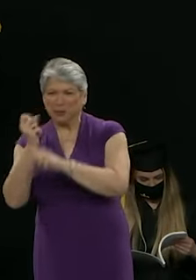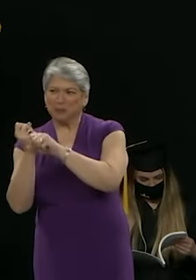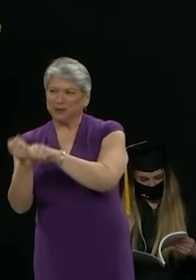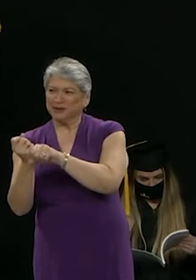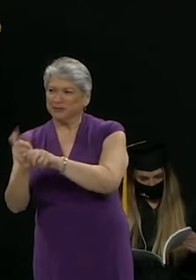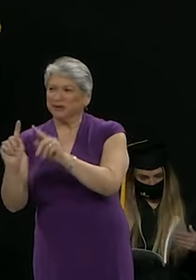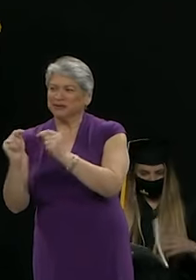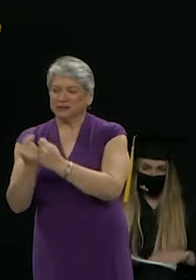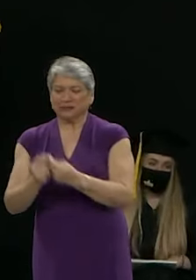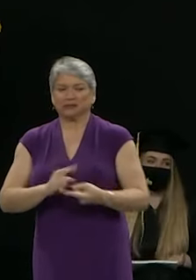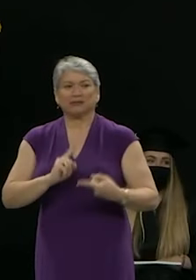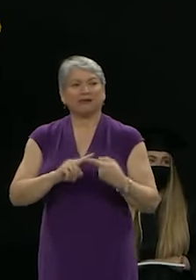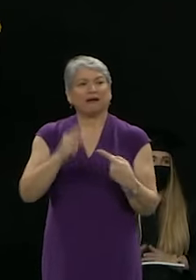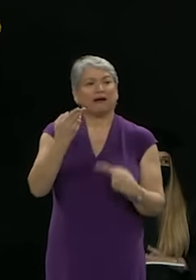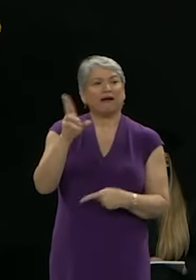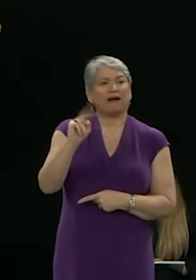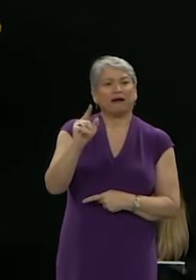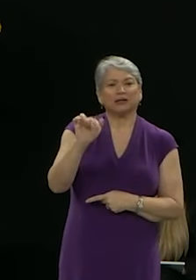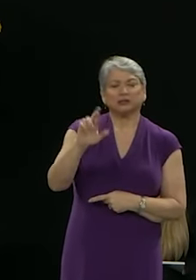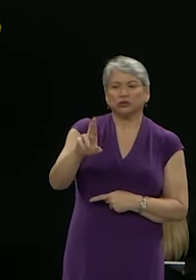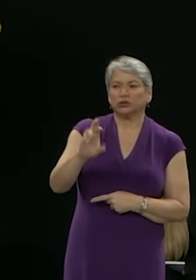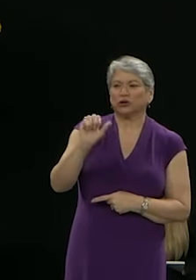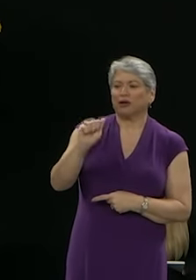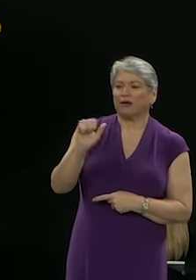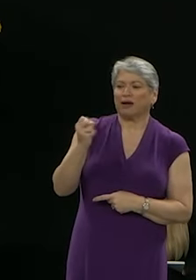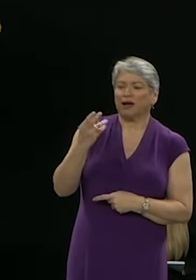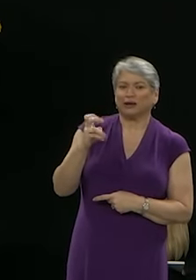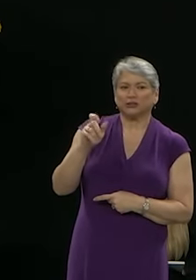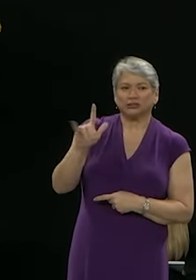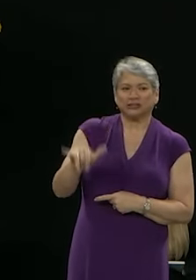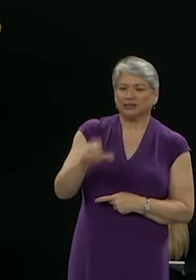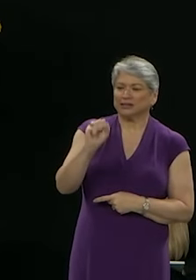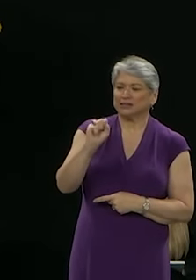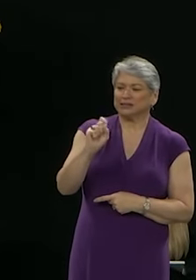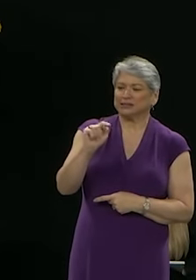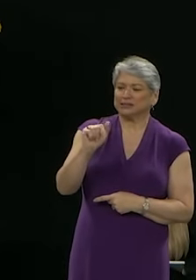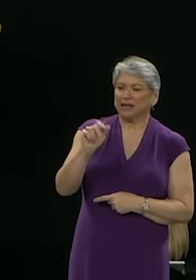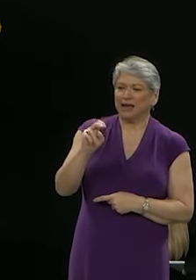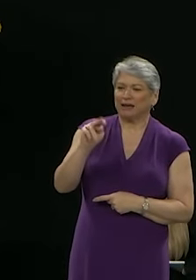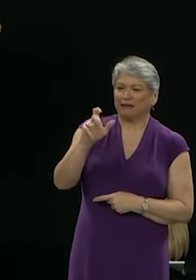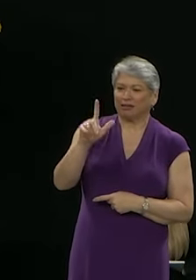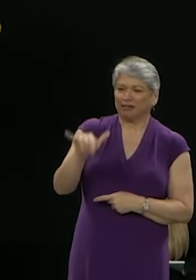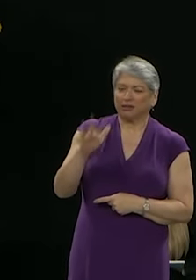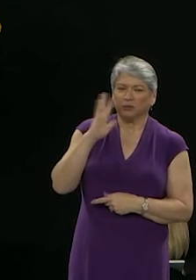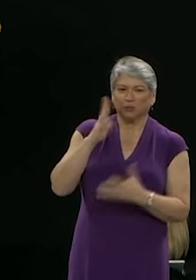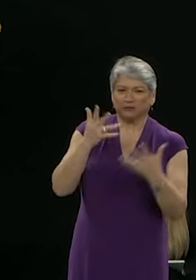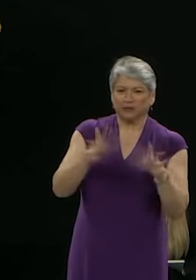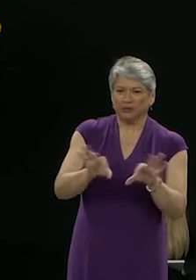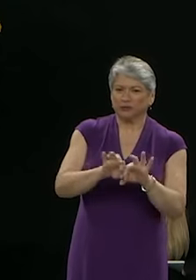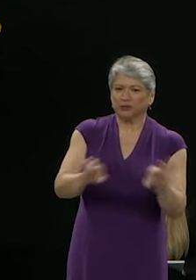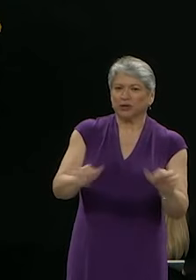Mr. Hunter Austin Stanley will complete his degree with Highest Honors.